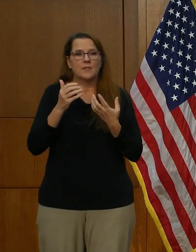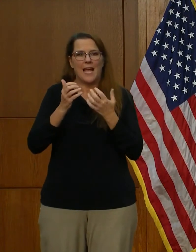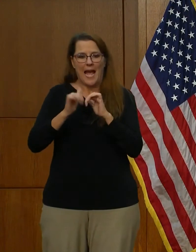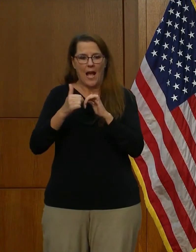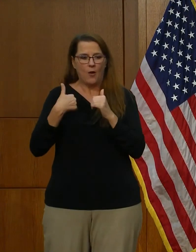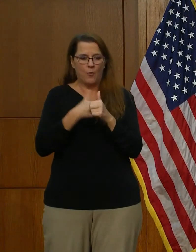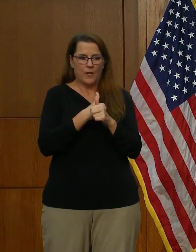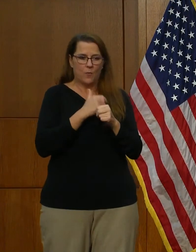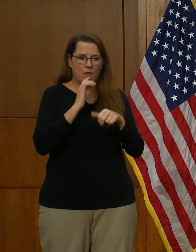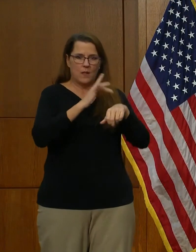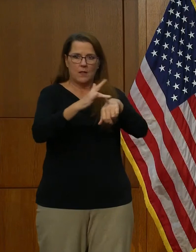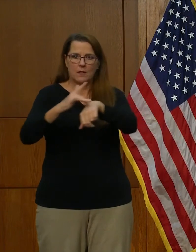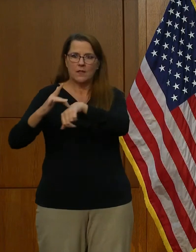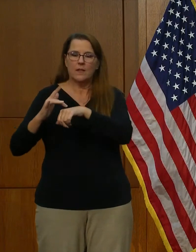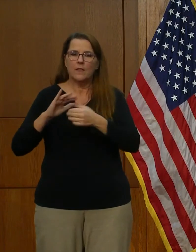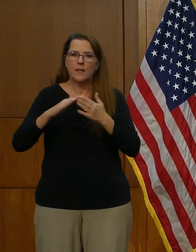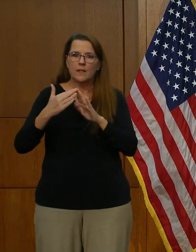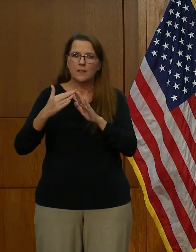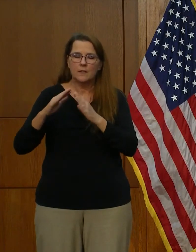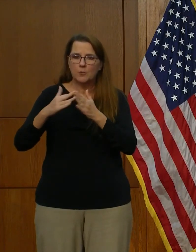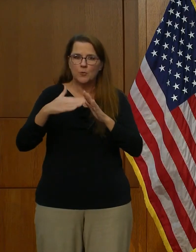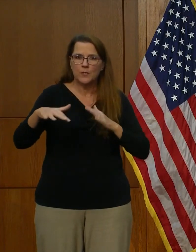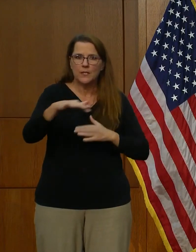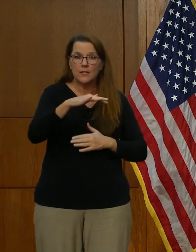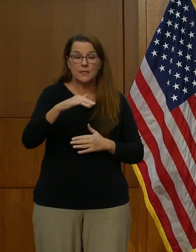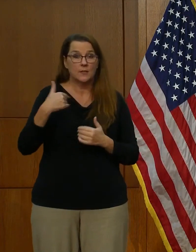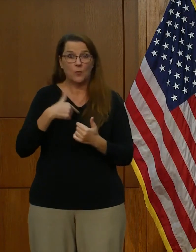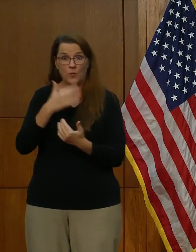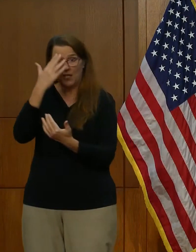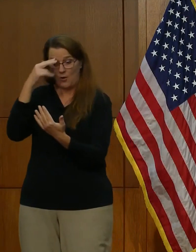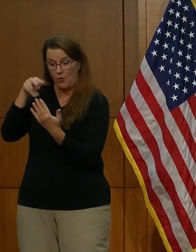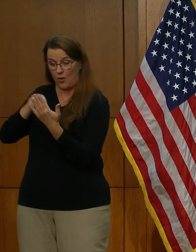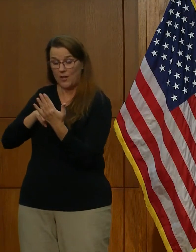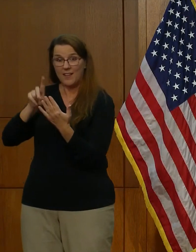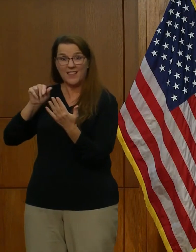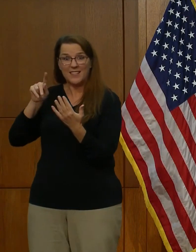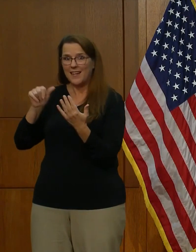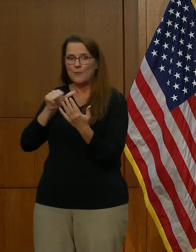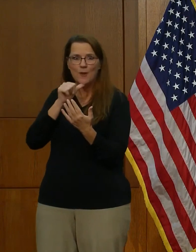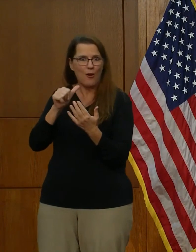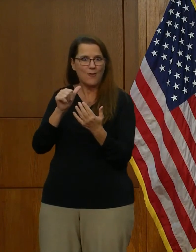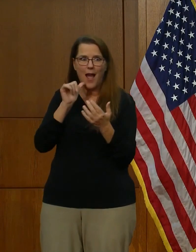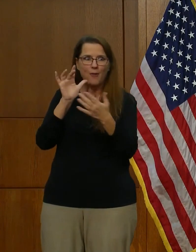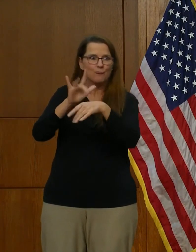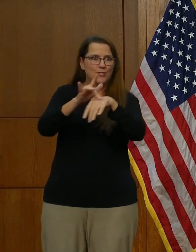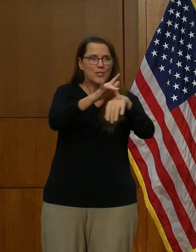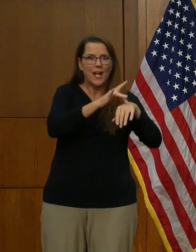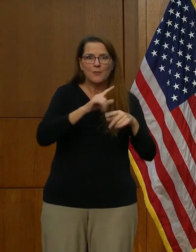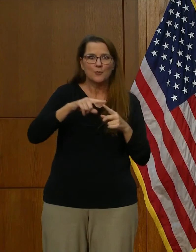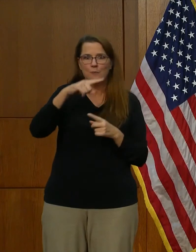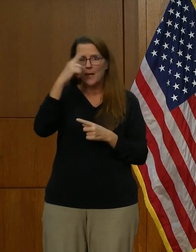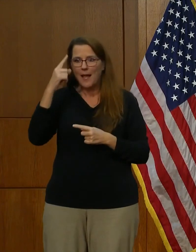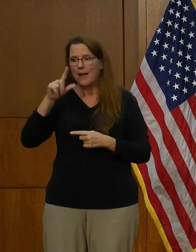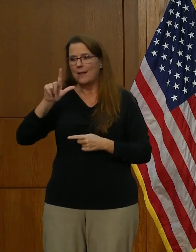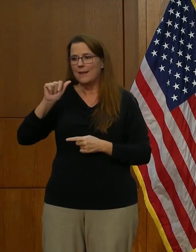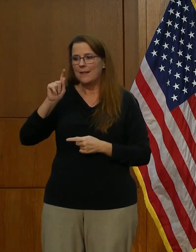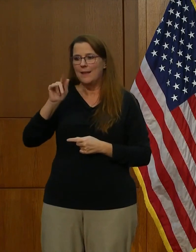THE ACTUAL METHODS WE EMPLOY TO GET OUT INTO COMMUNITIES, RIGHT? WE KNOW JUST LOOKING AT OUR DATA THAT WE'RE NOT